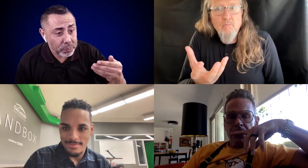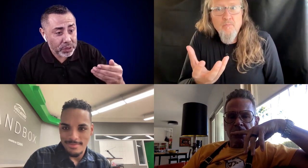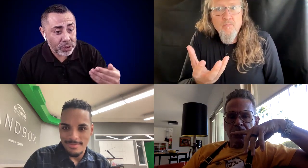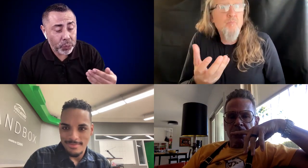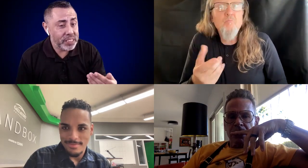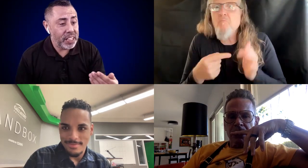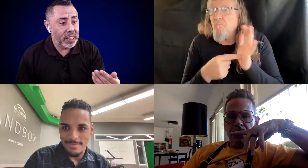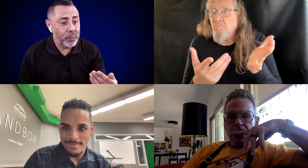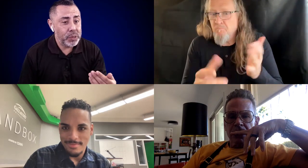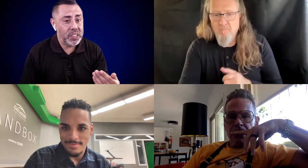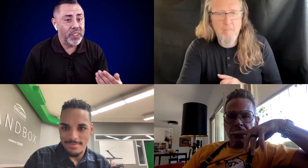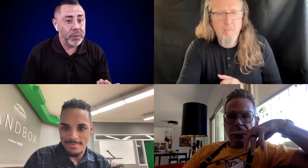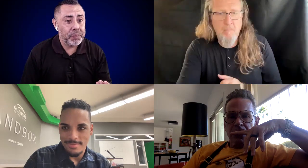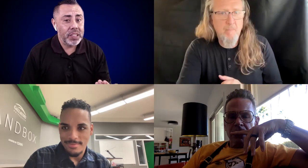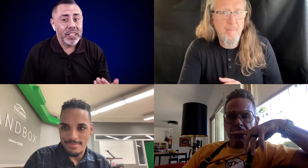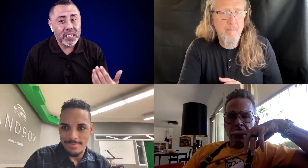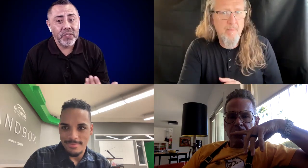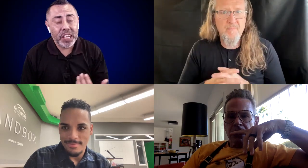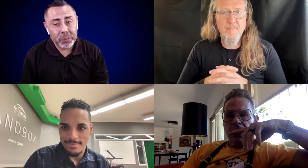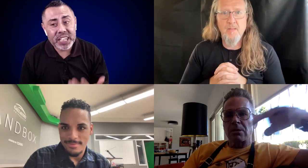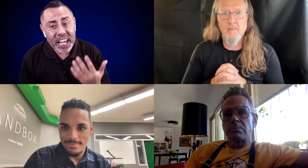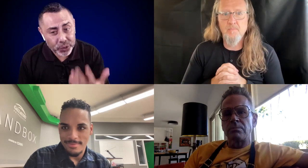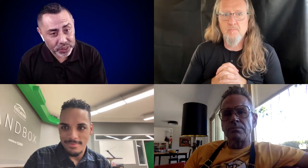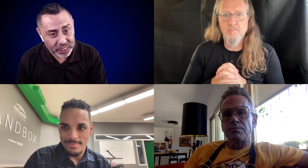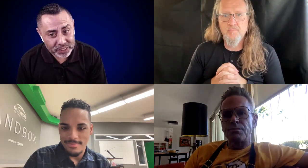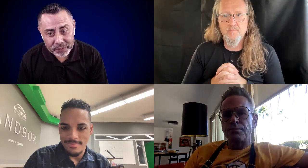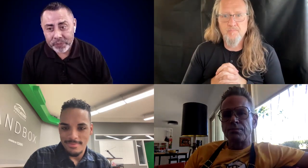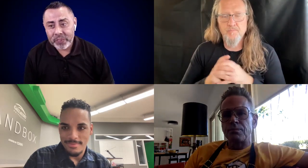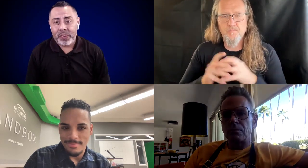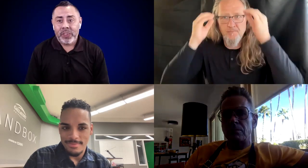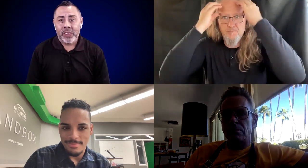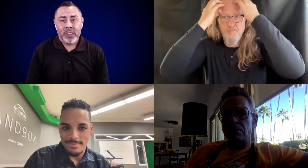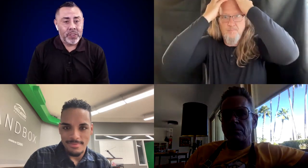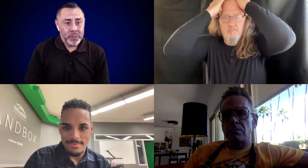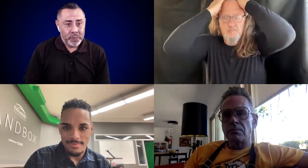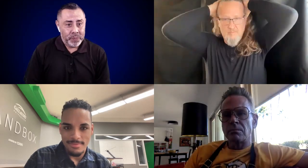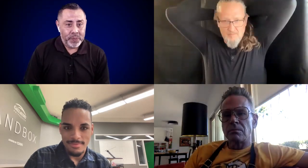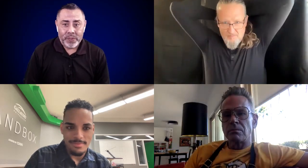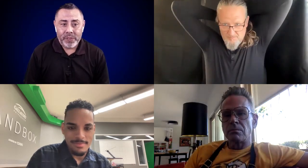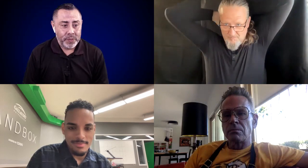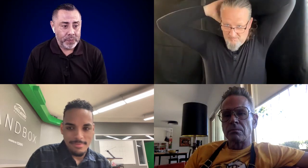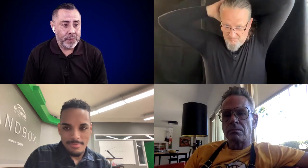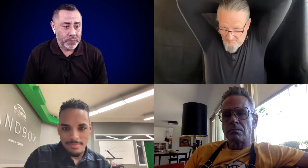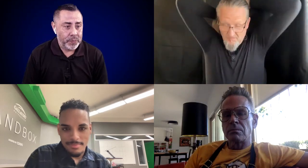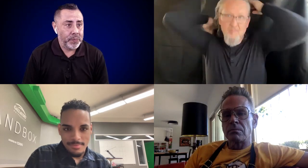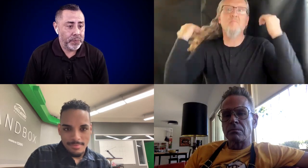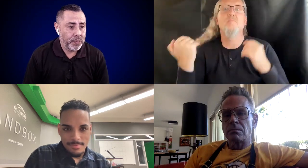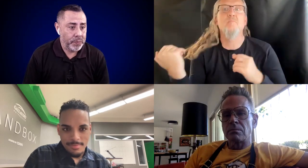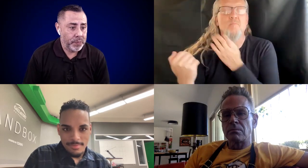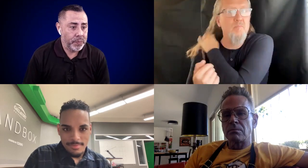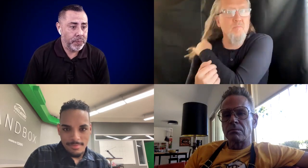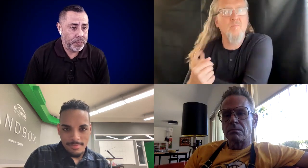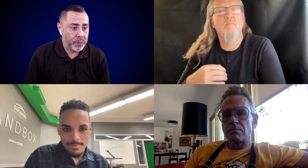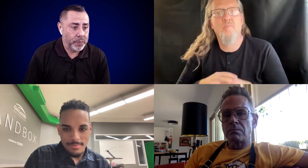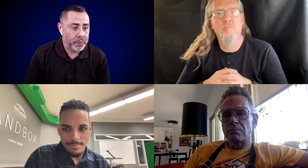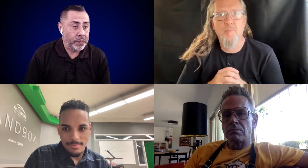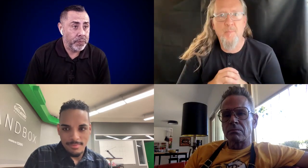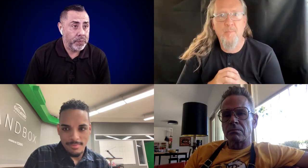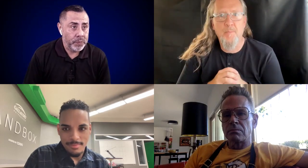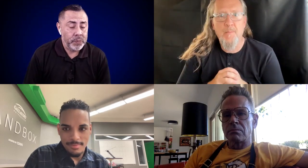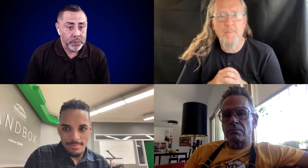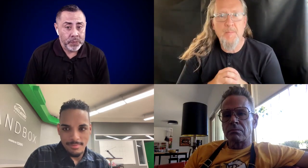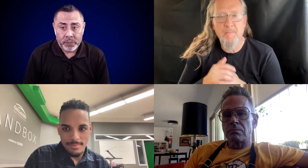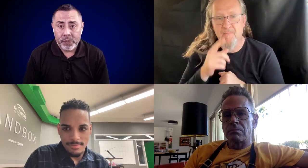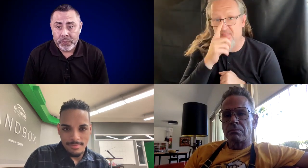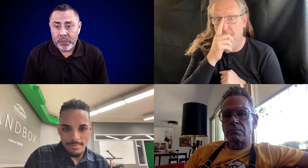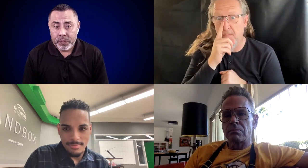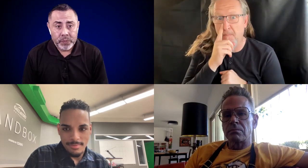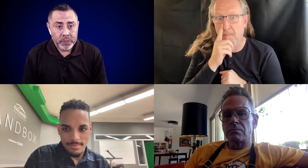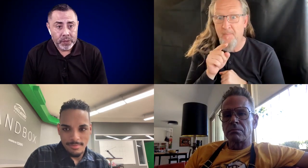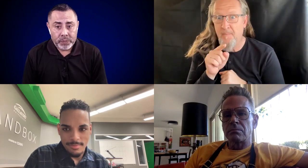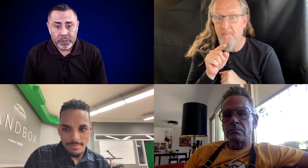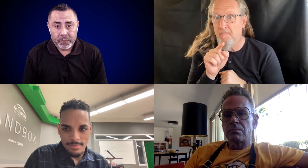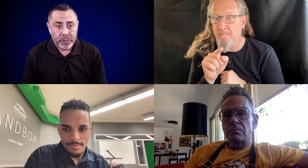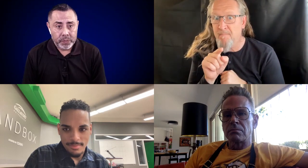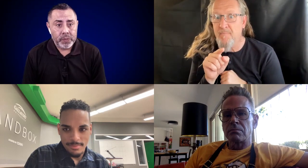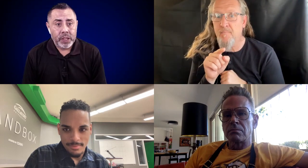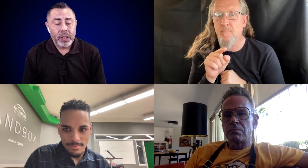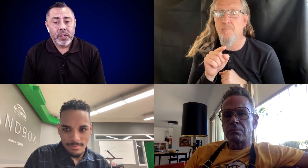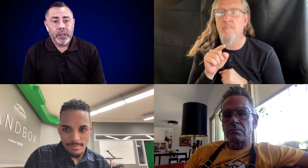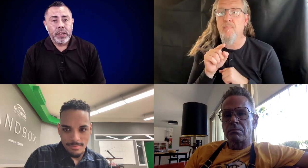It developed naturally.